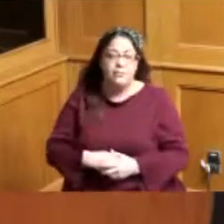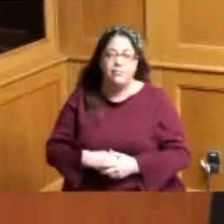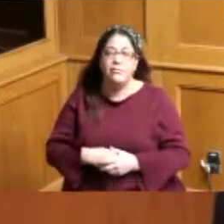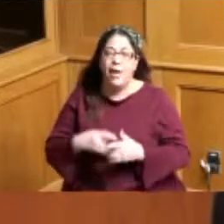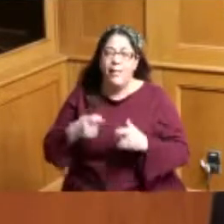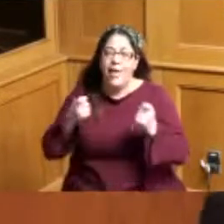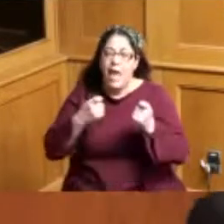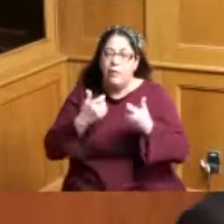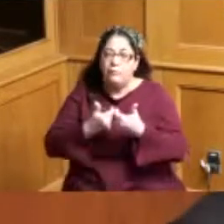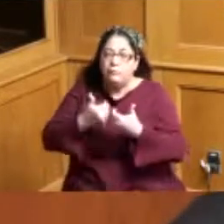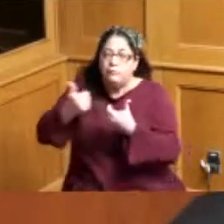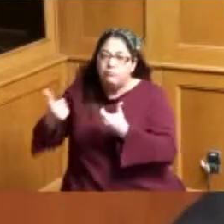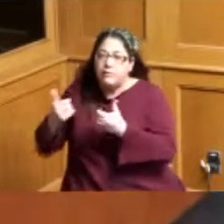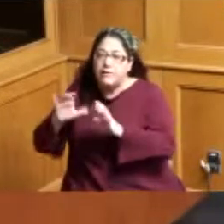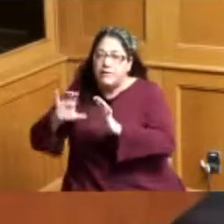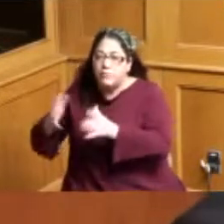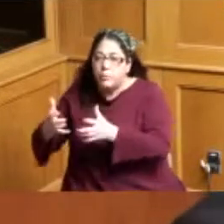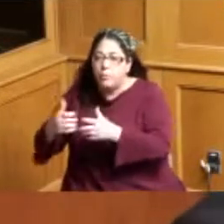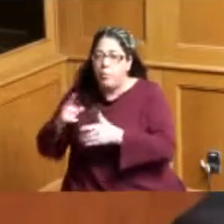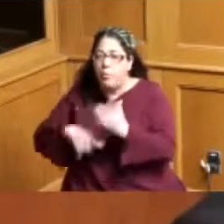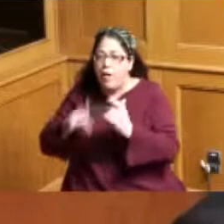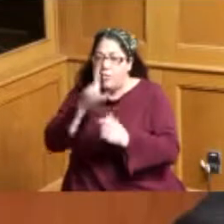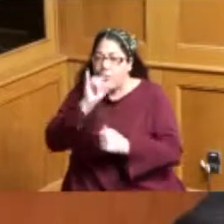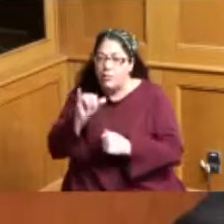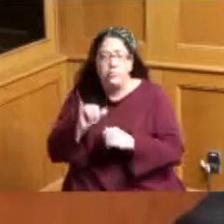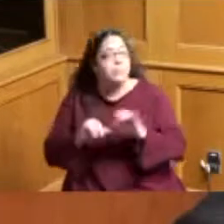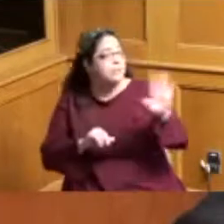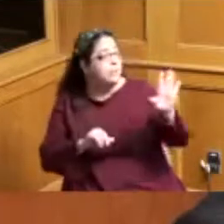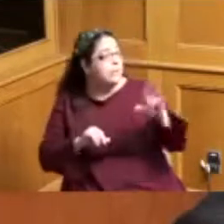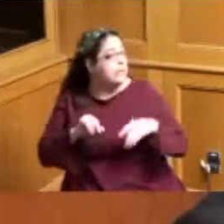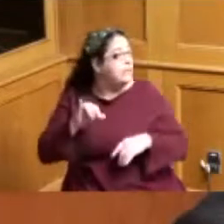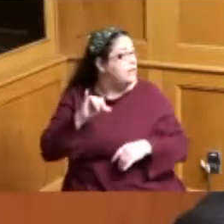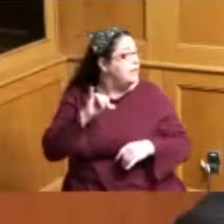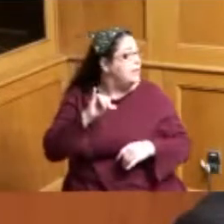differently I'm not really sure what that looks like well and it could be if I if I may be like